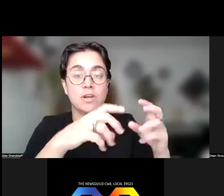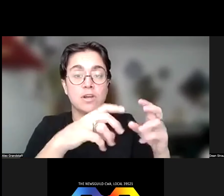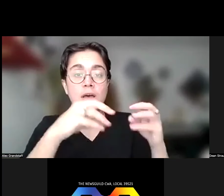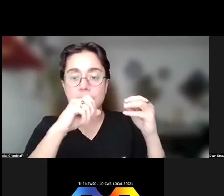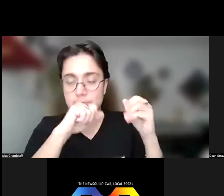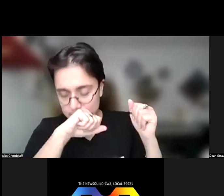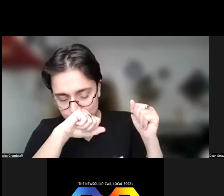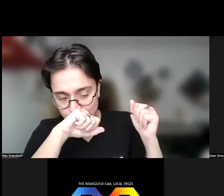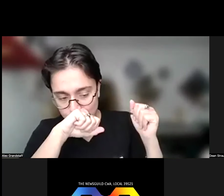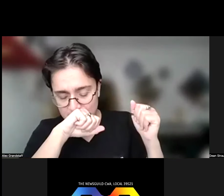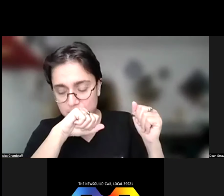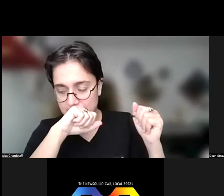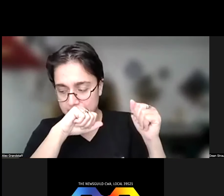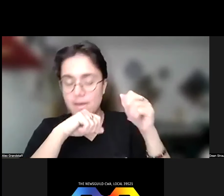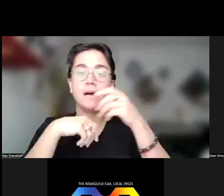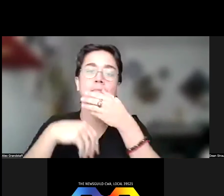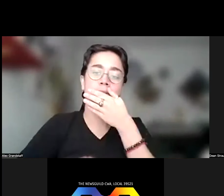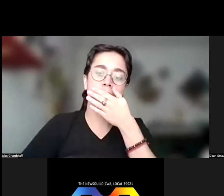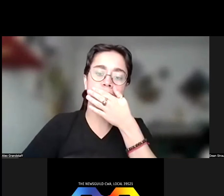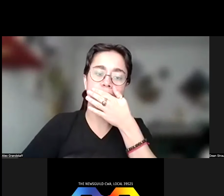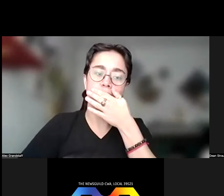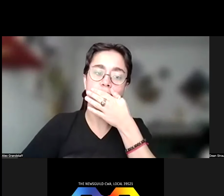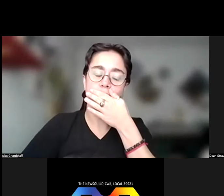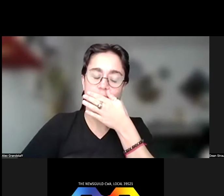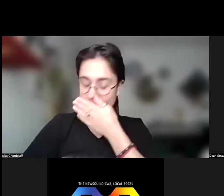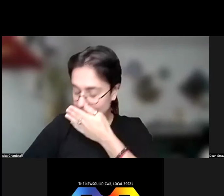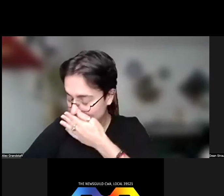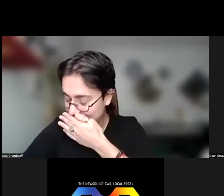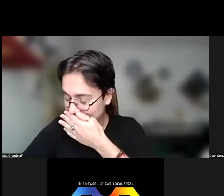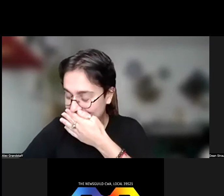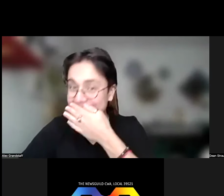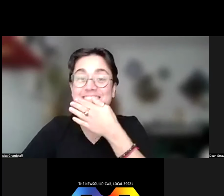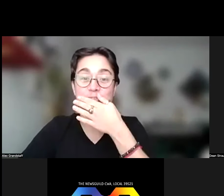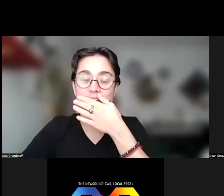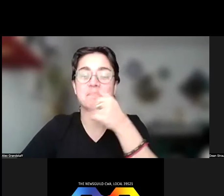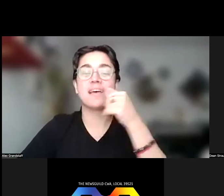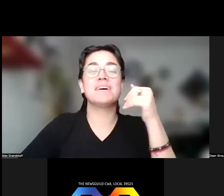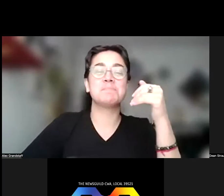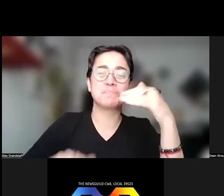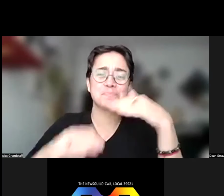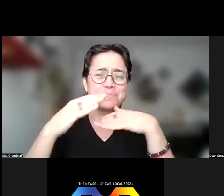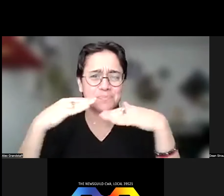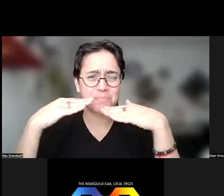disabilities to be part of the questions that are being asked in the research.